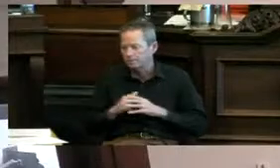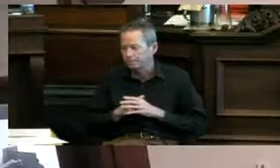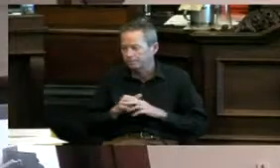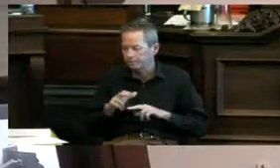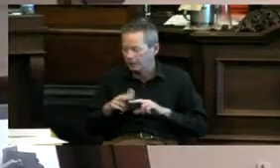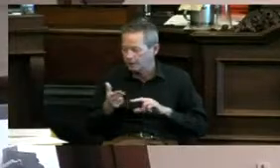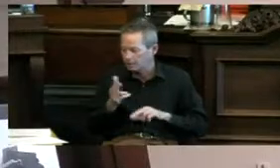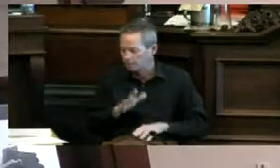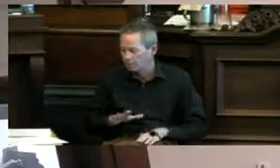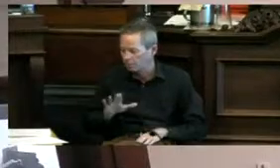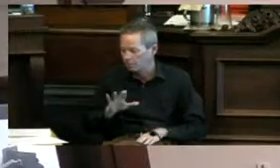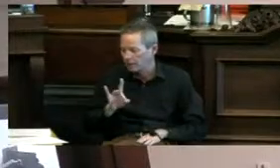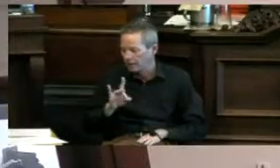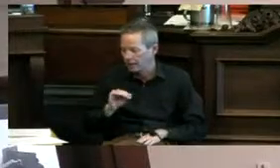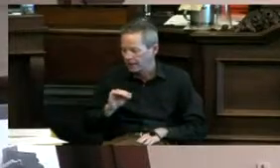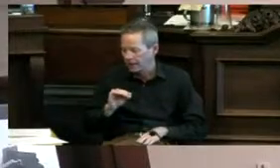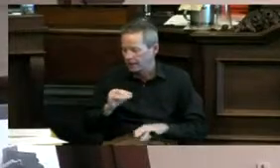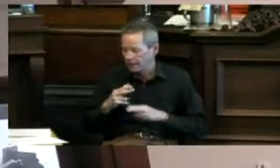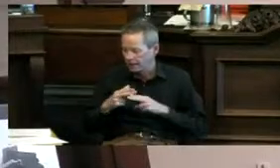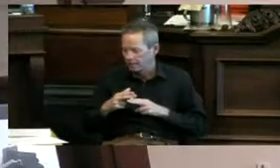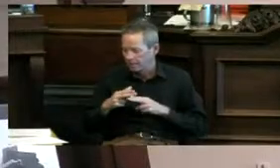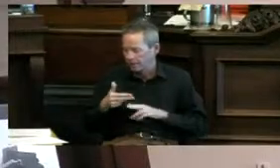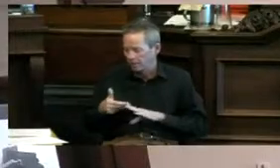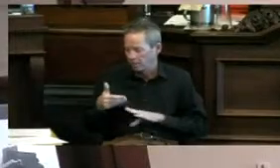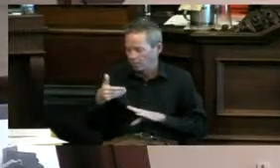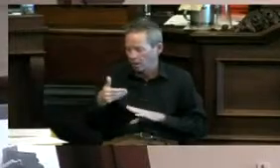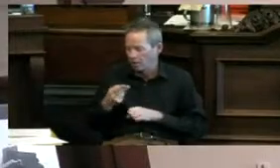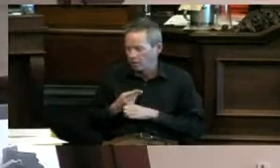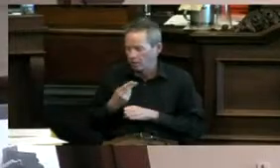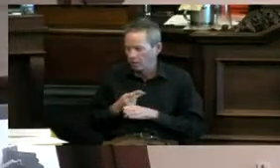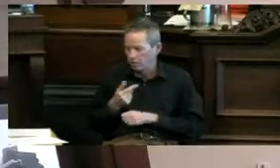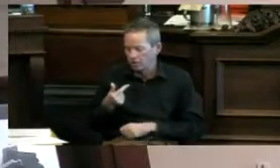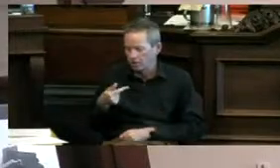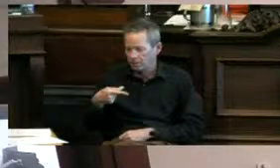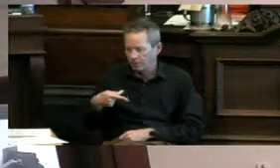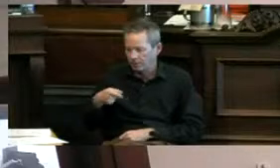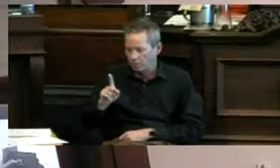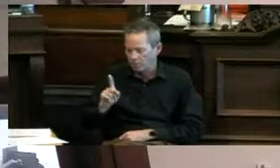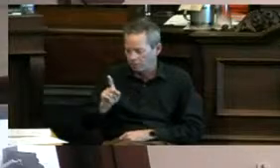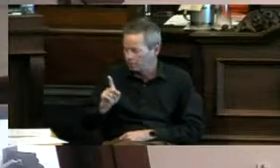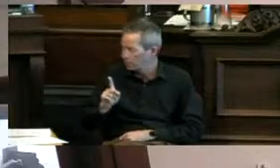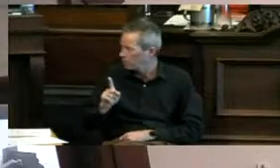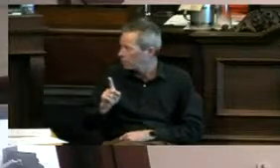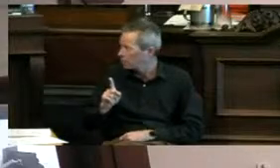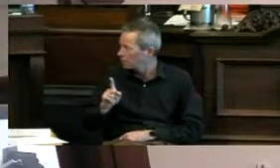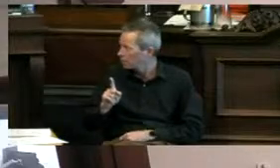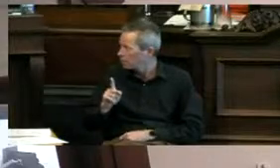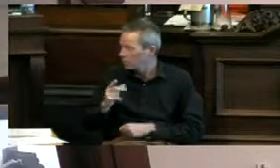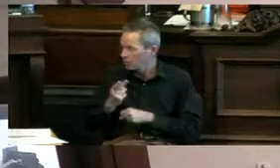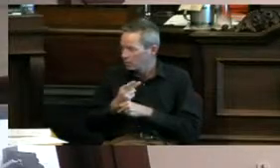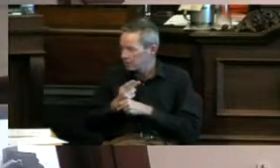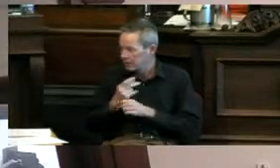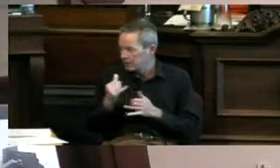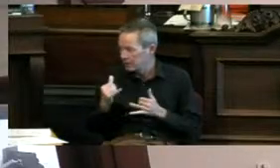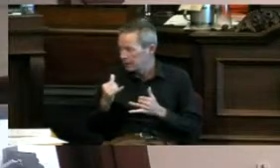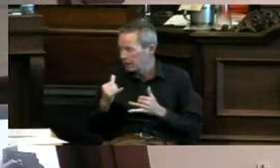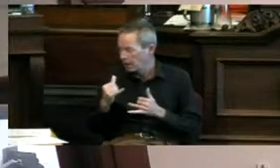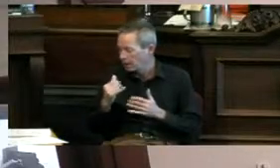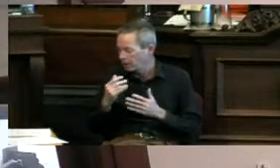goal, but it works. I lost